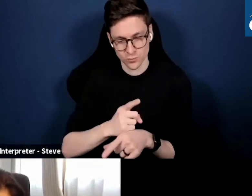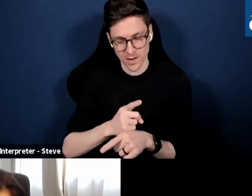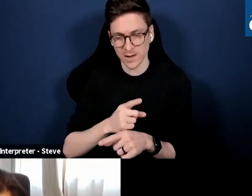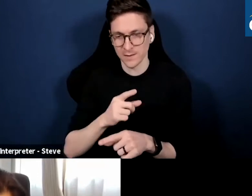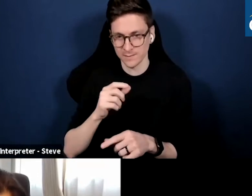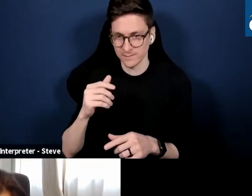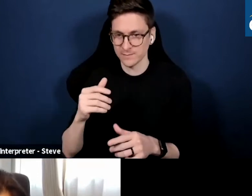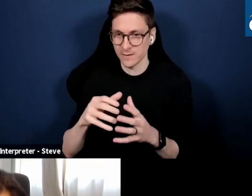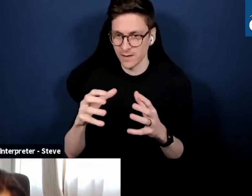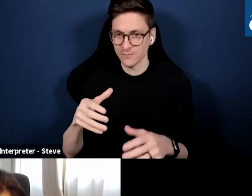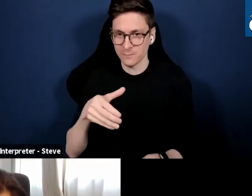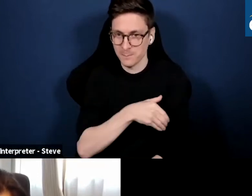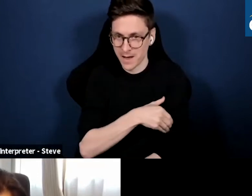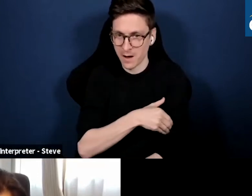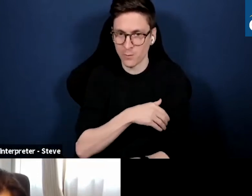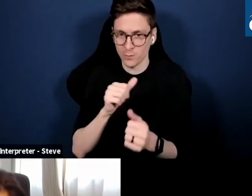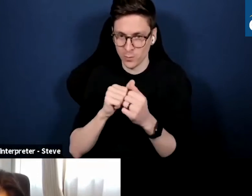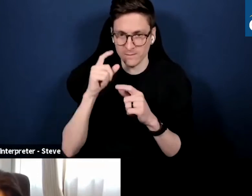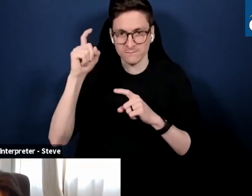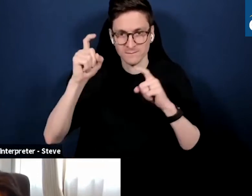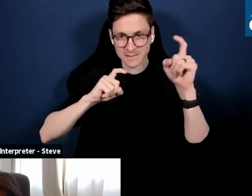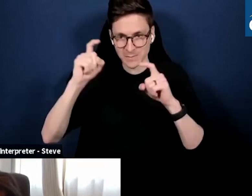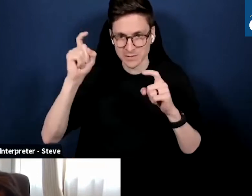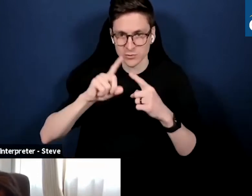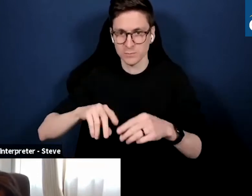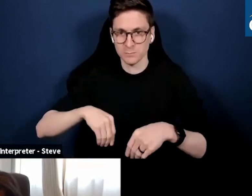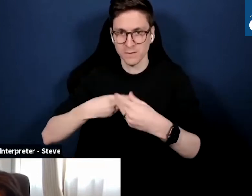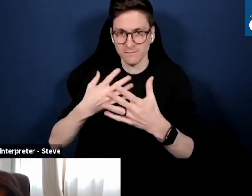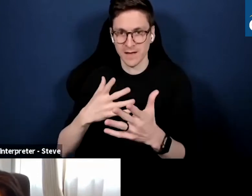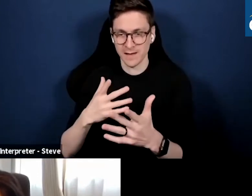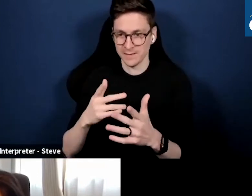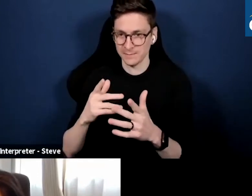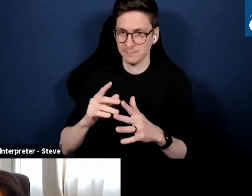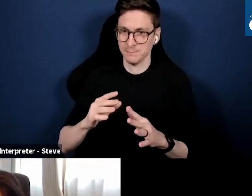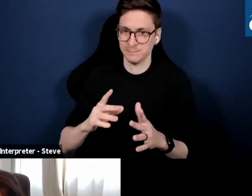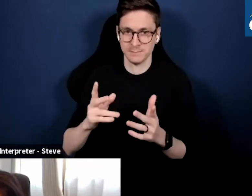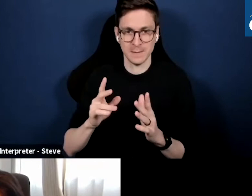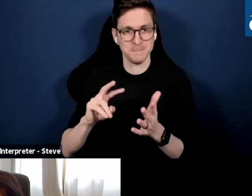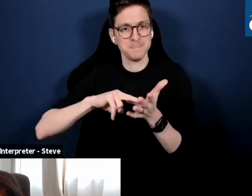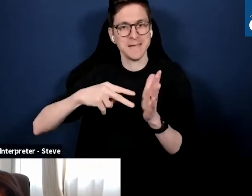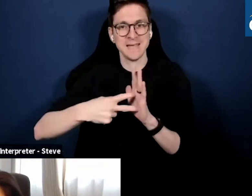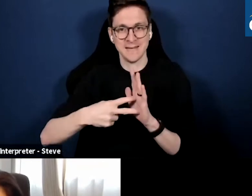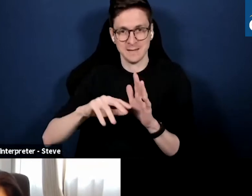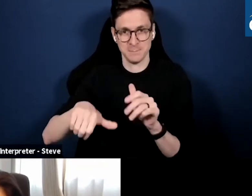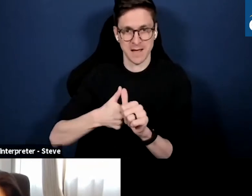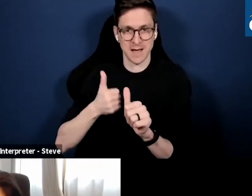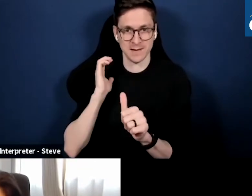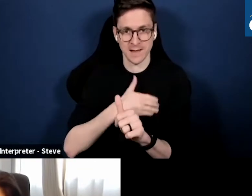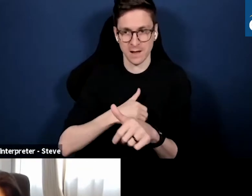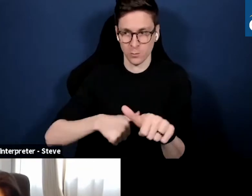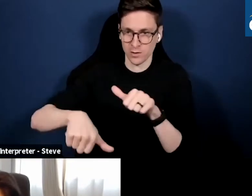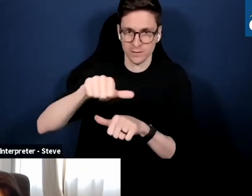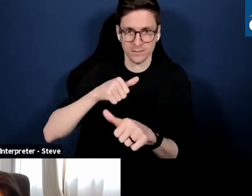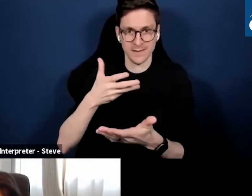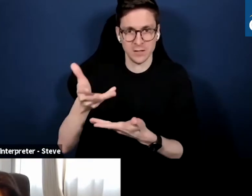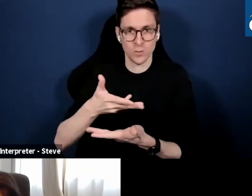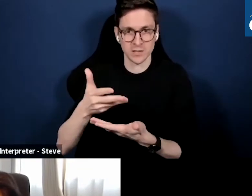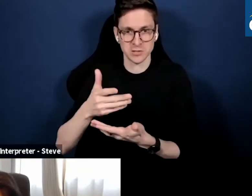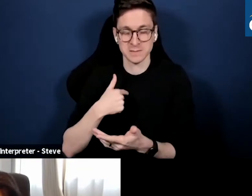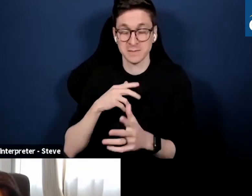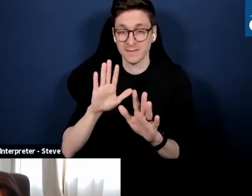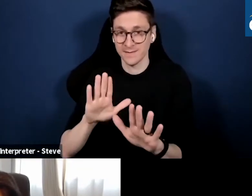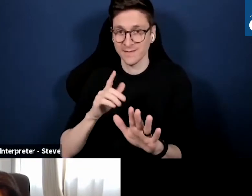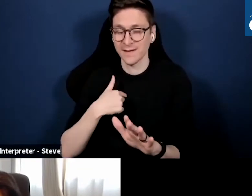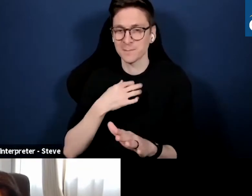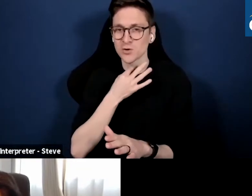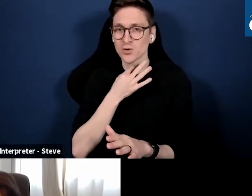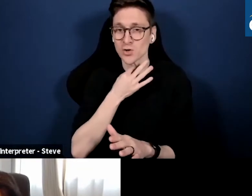to you know bring meaning to interactions i'm curious do you think that having the neural model